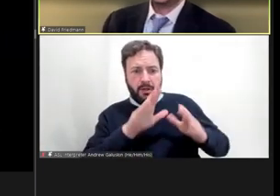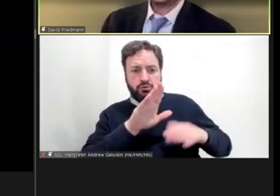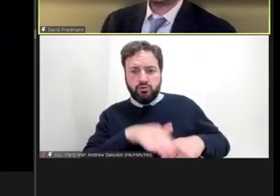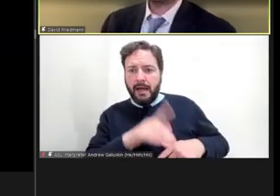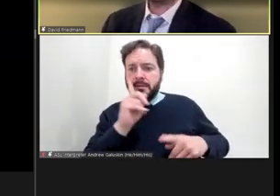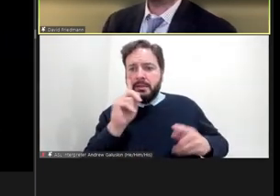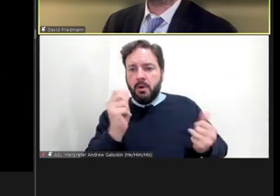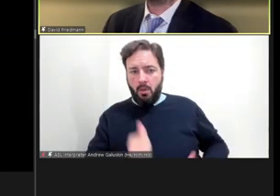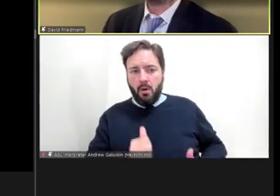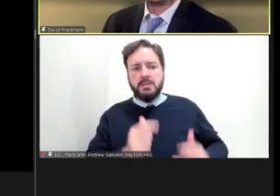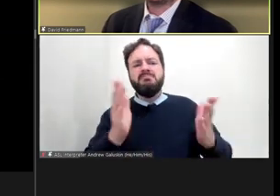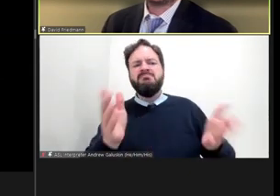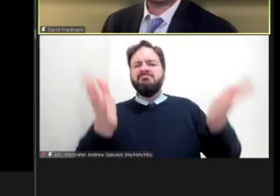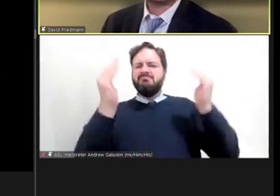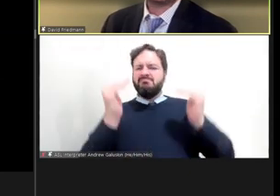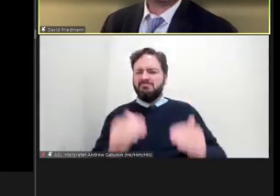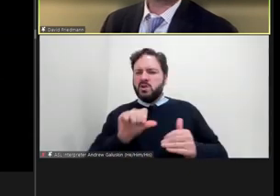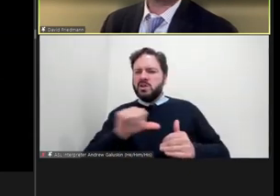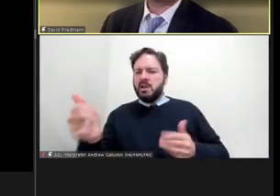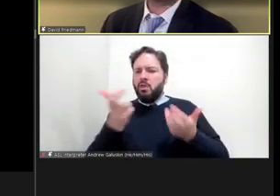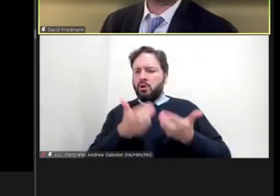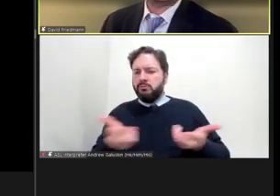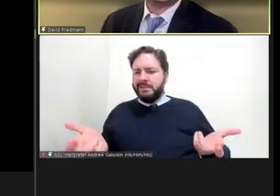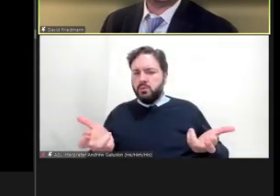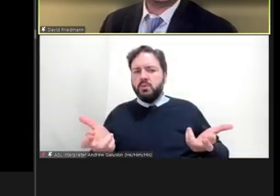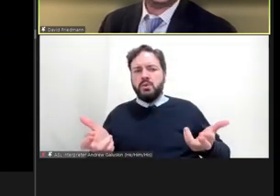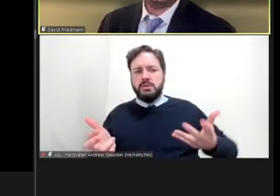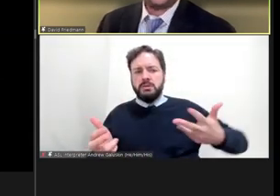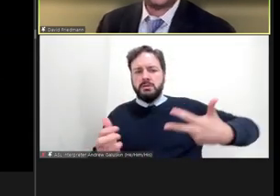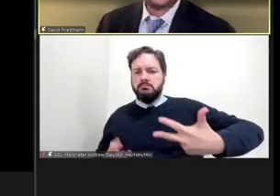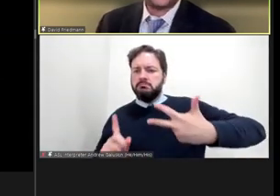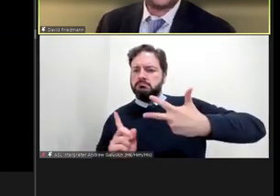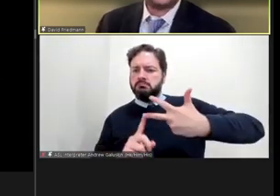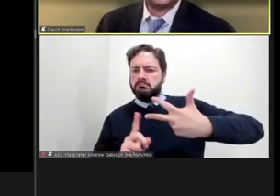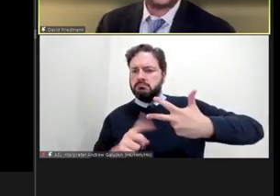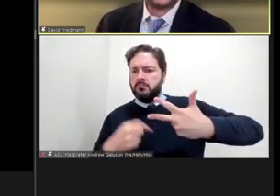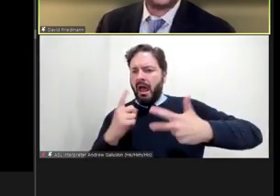There is another resource that -- again, I can't vouch for, but I think it's an